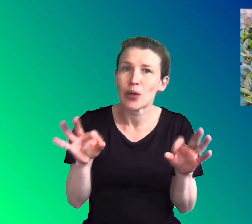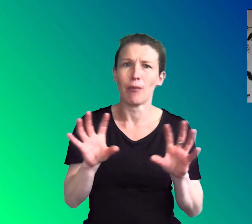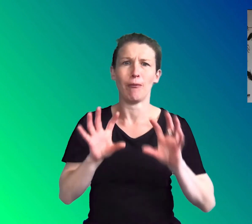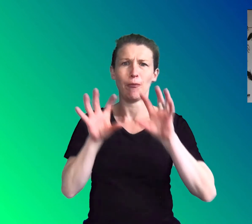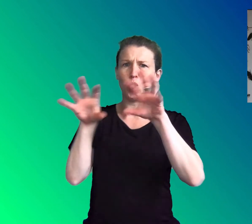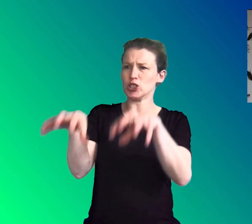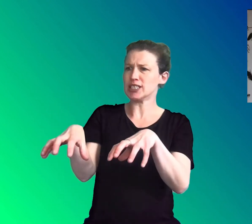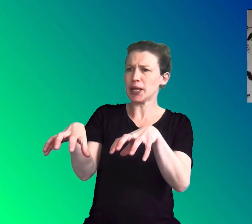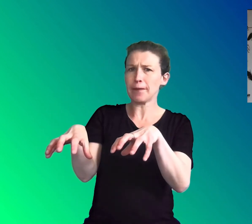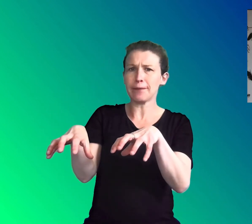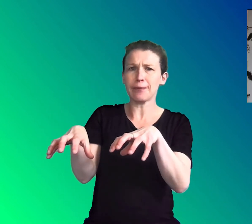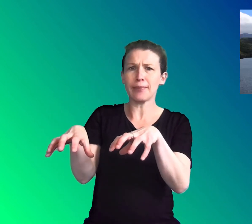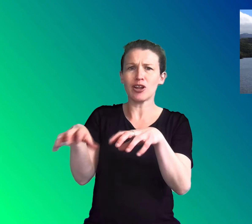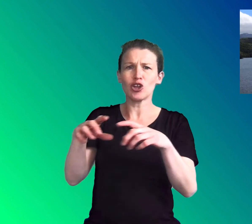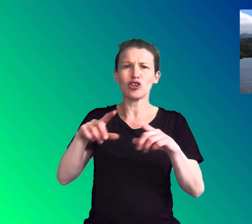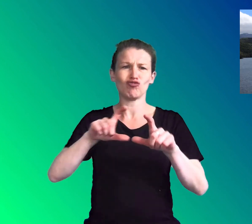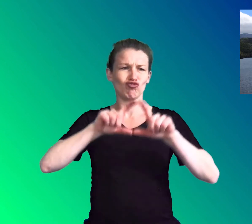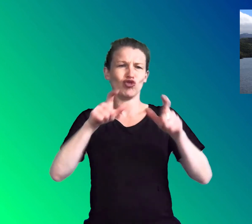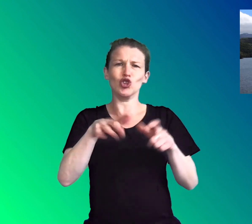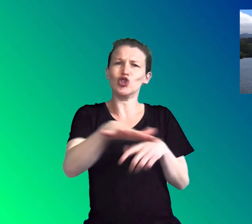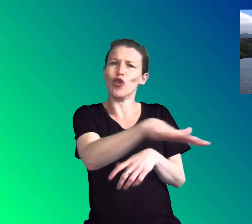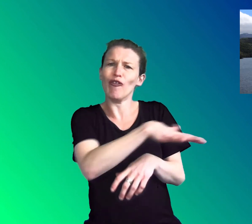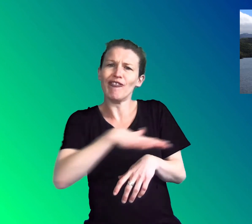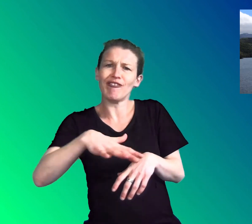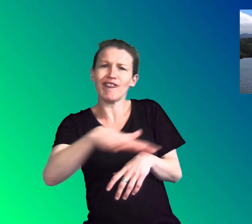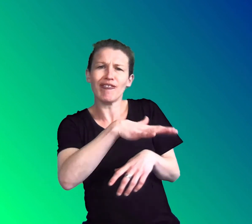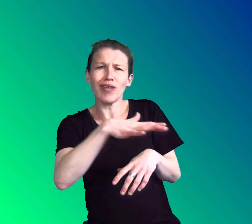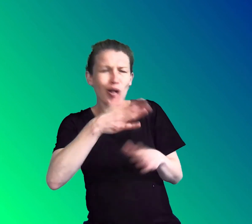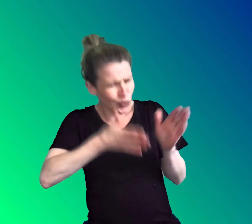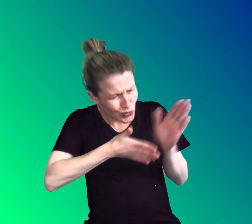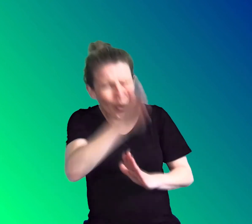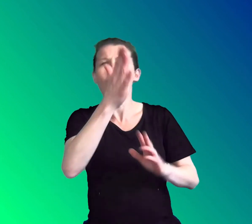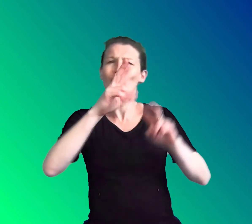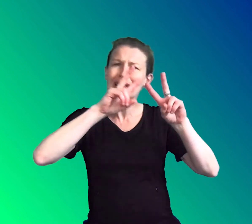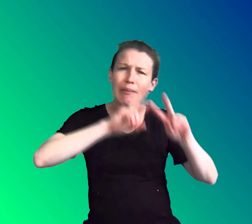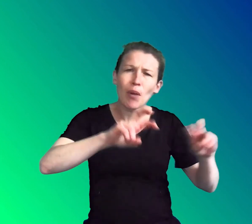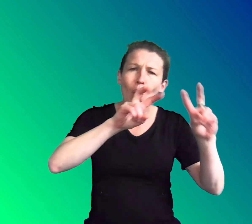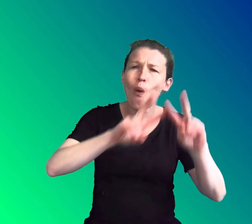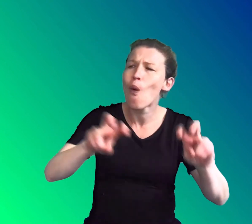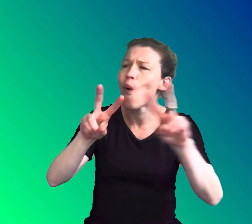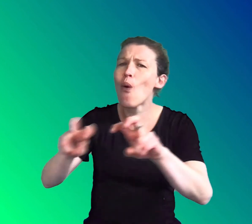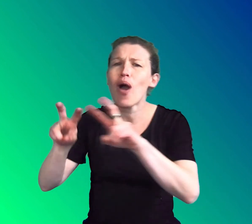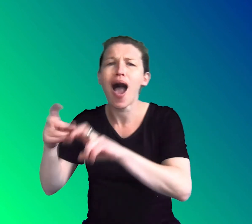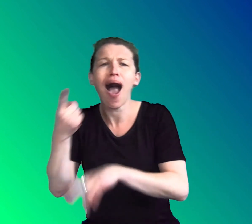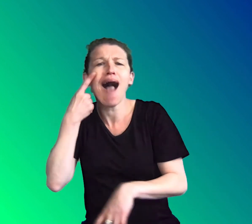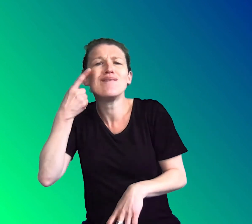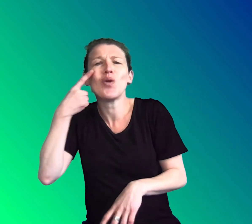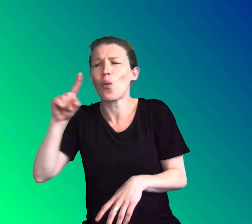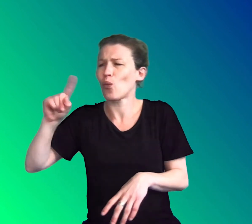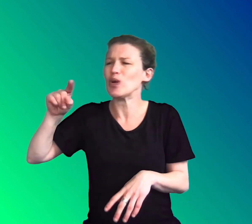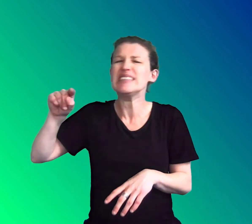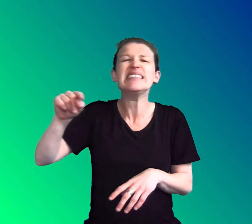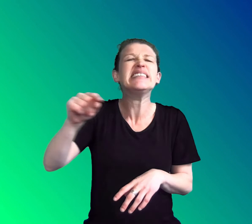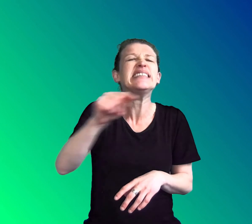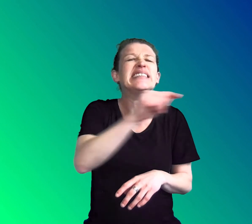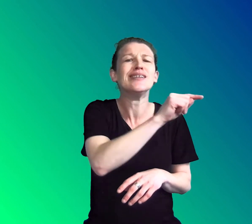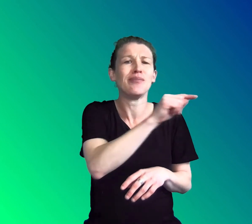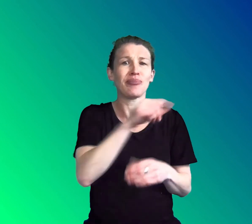the museum, and of course, reserves. Go on, explore, have a look and see what's there.